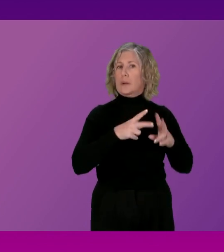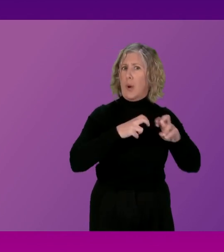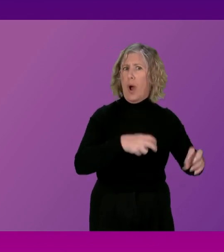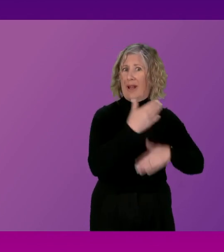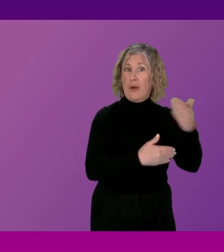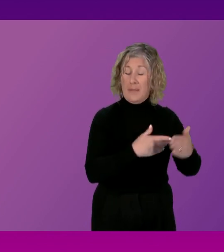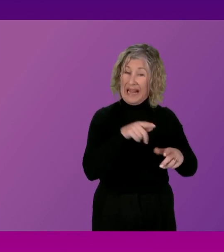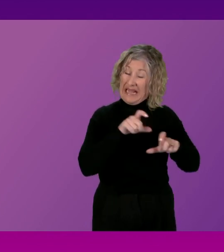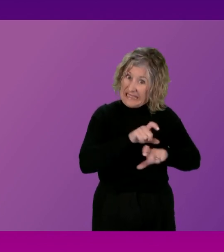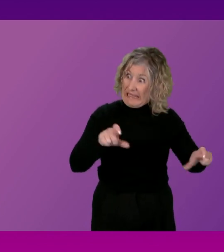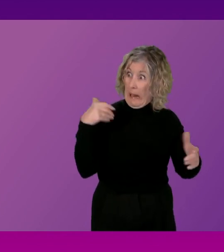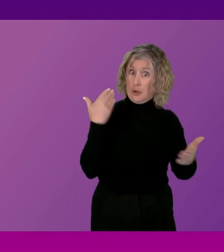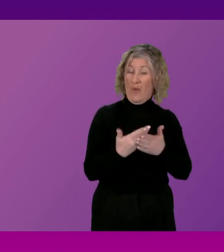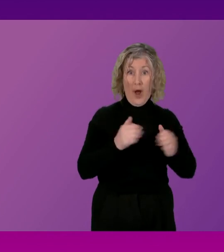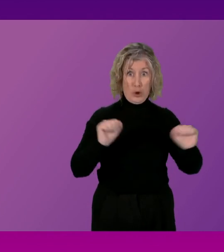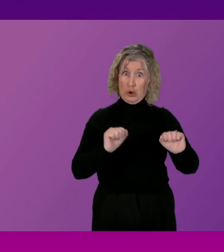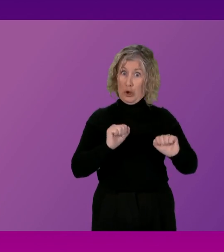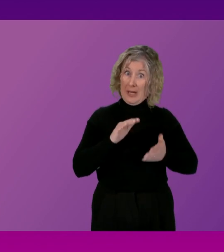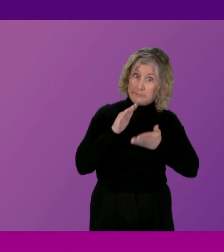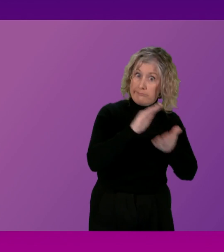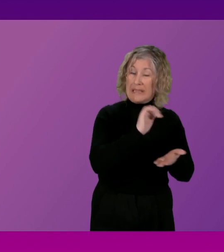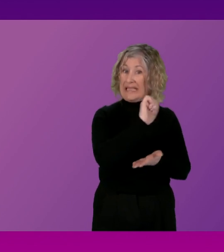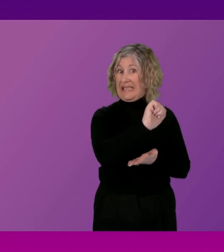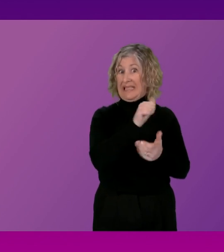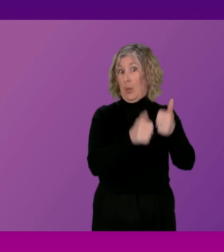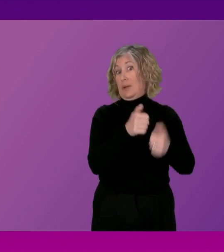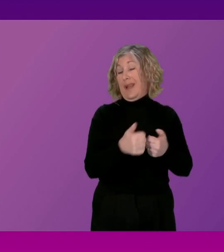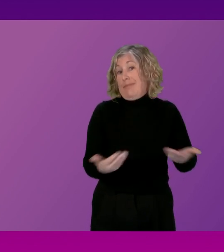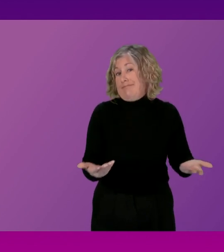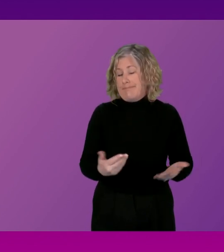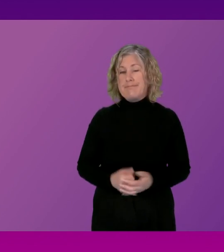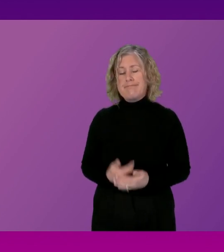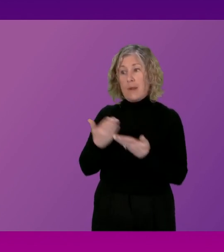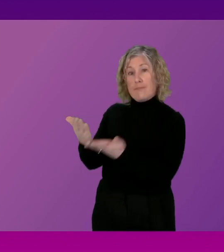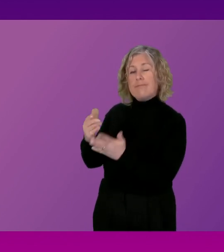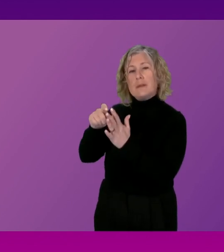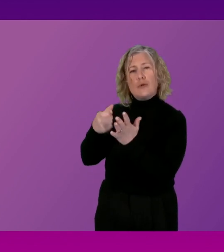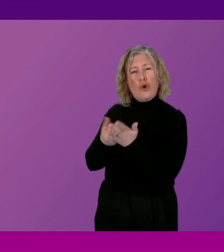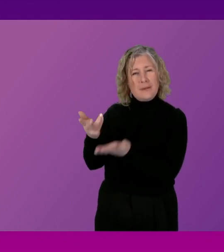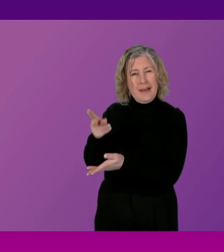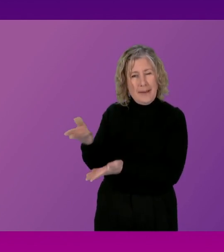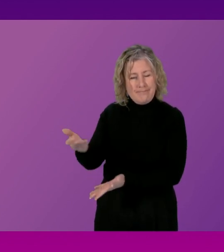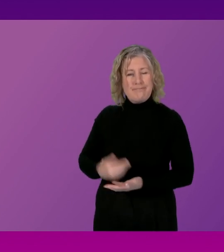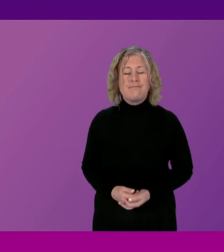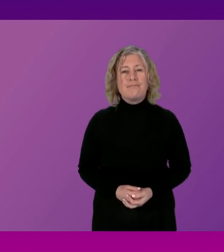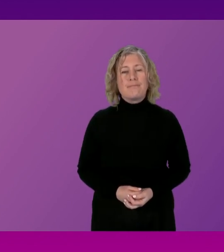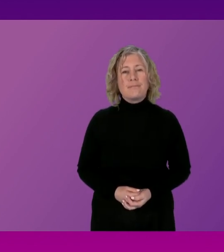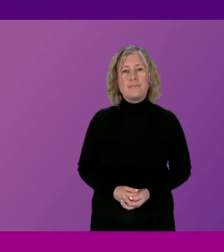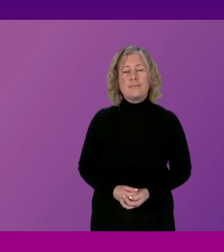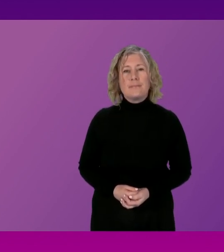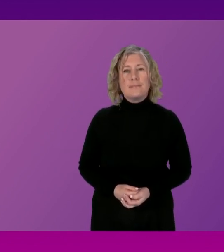to hand over his WhatsApp messages.